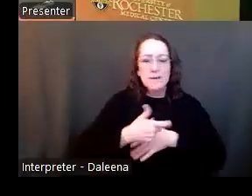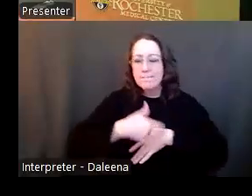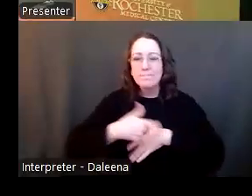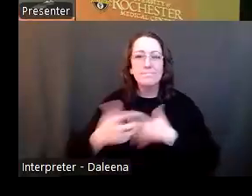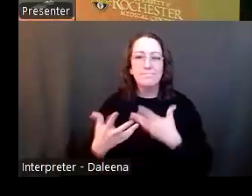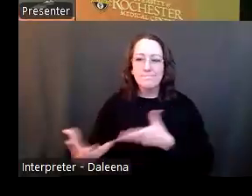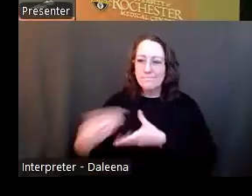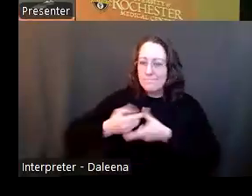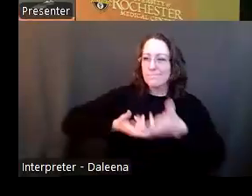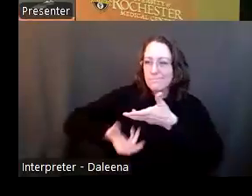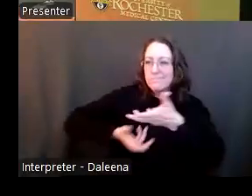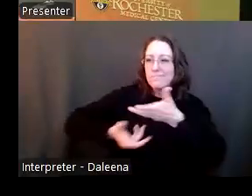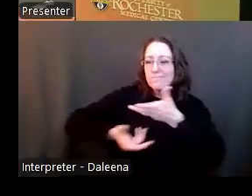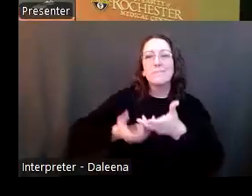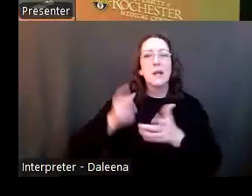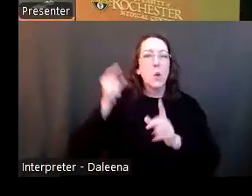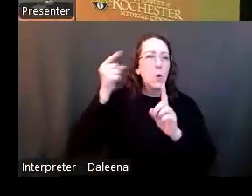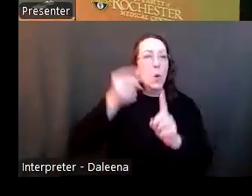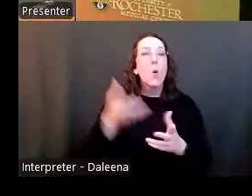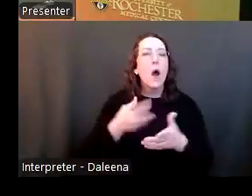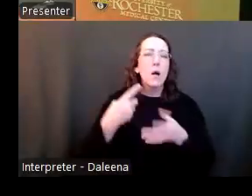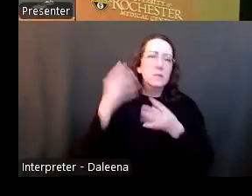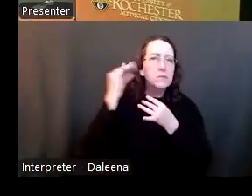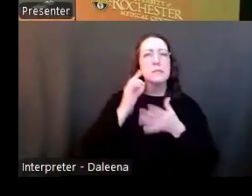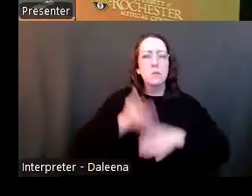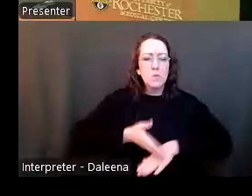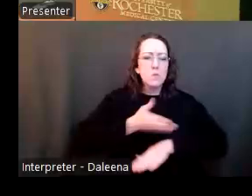goal is to think about all kinds of things that um could be improved anywhere from like how do we